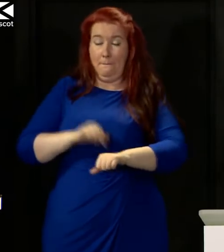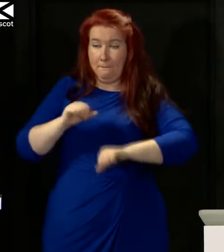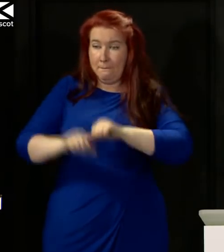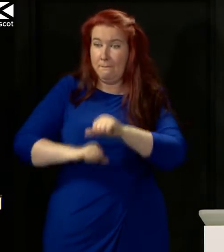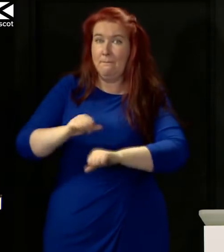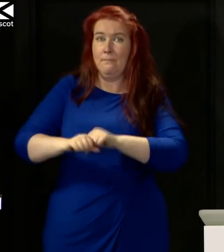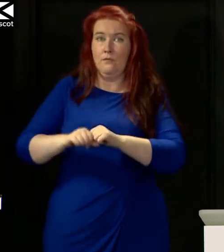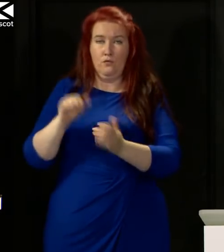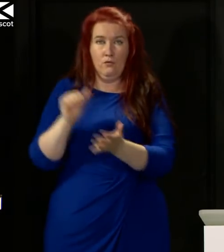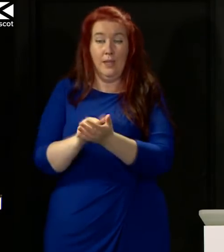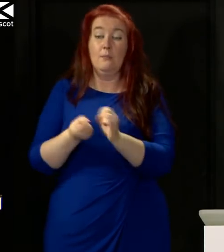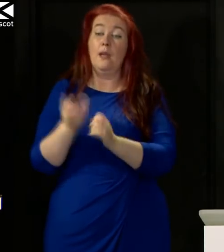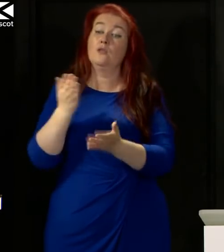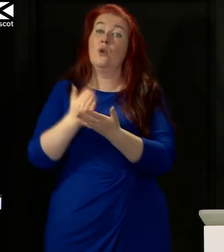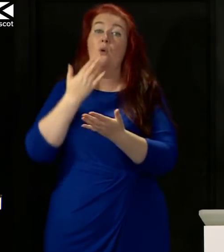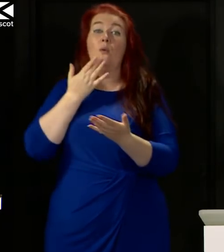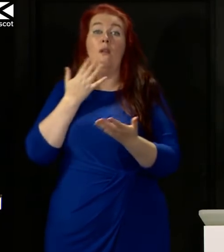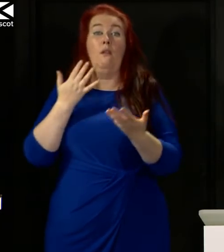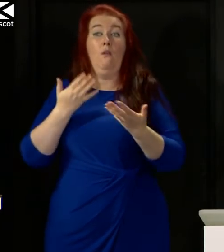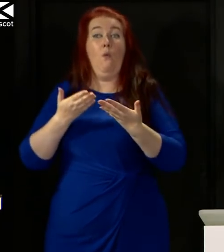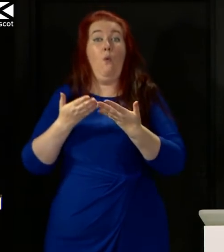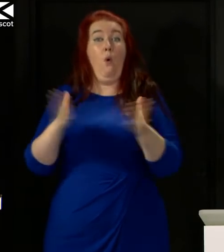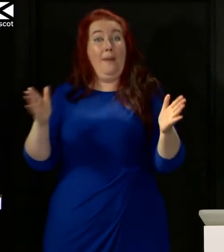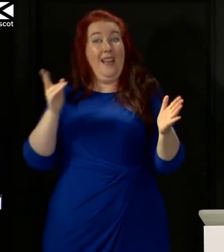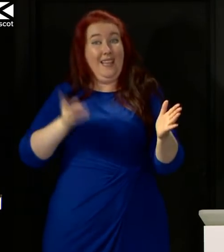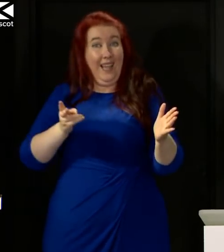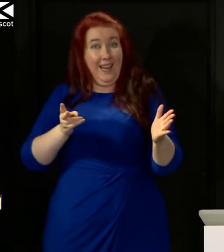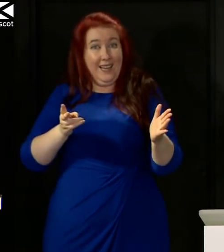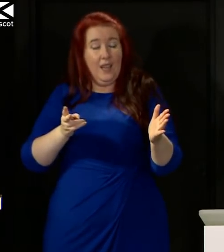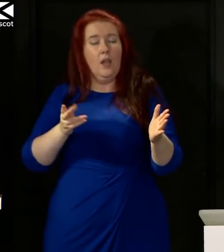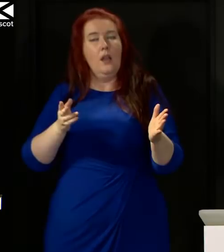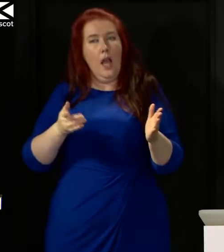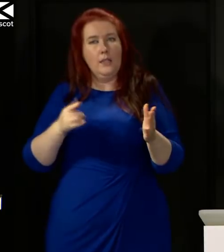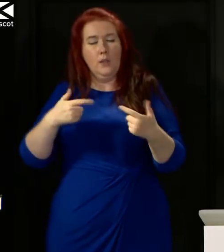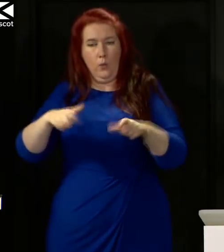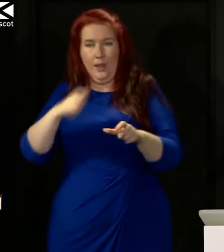we reopen our economy again, we are doing so sustainably, and we are not running the